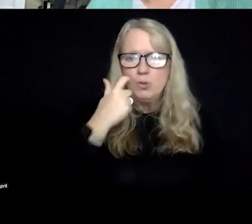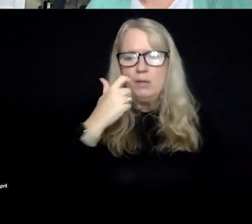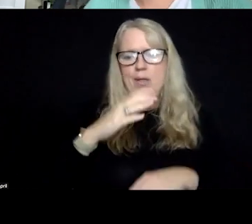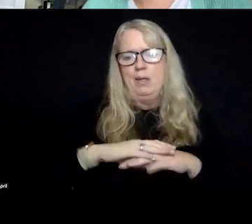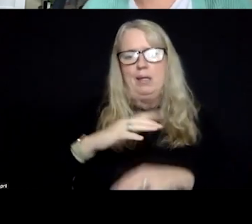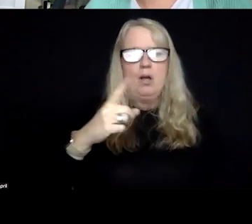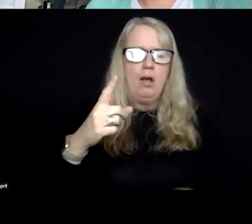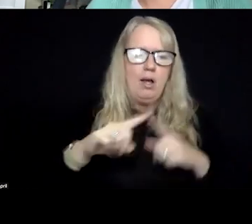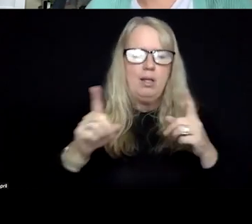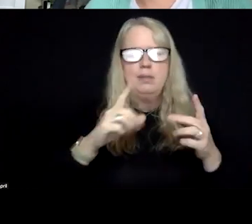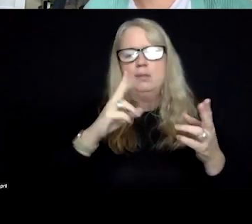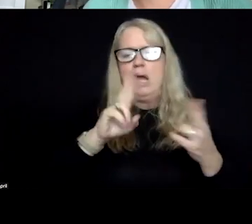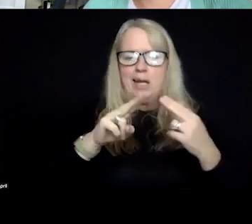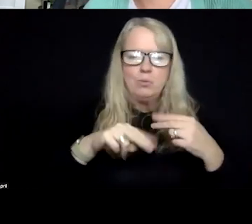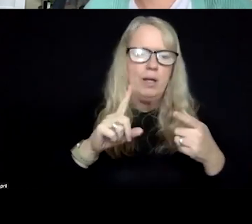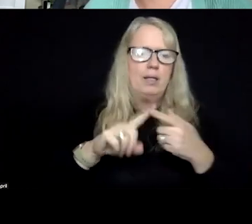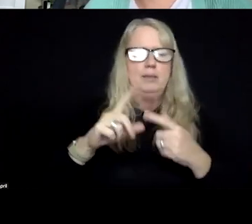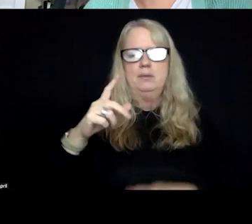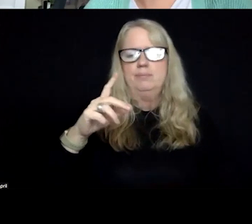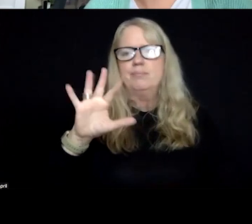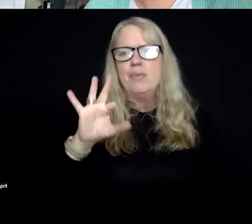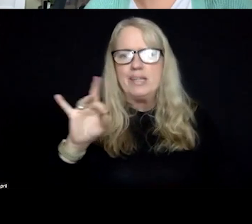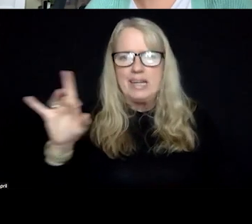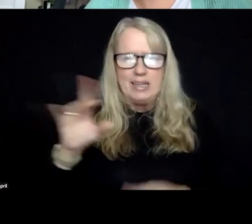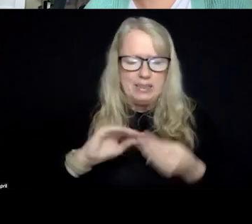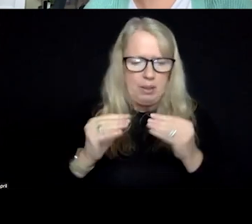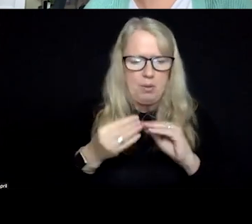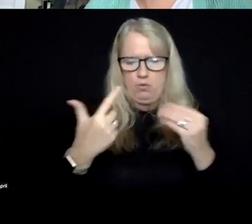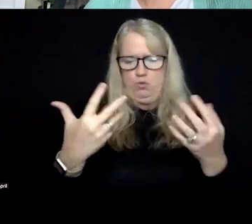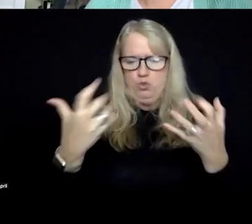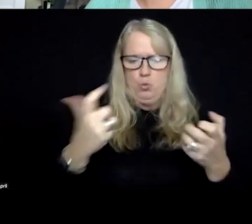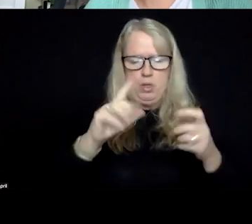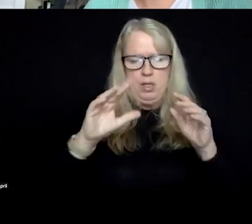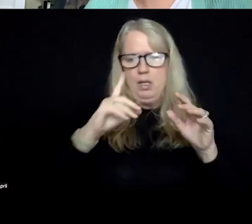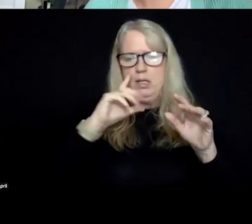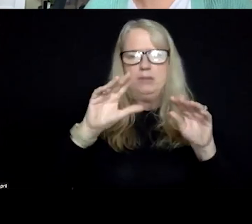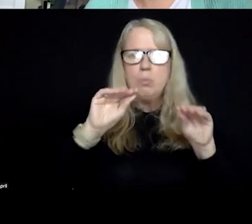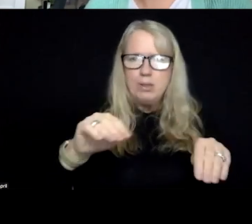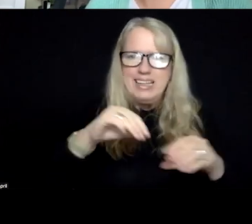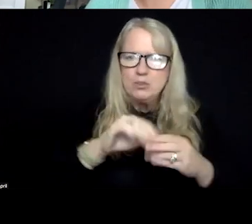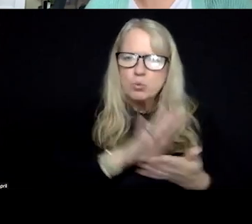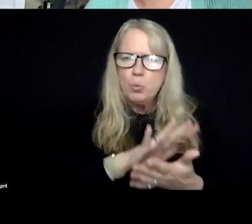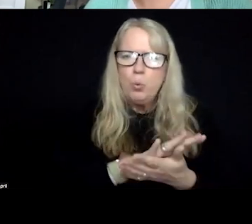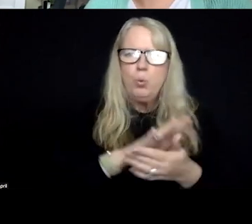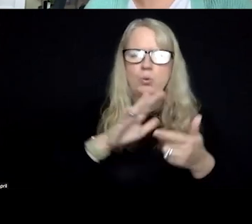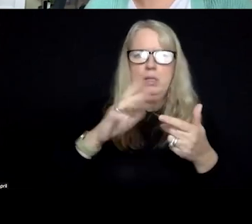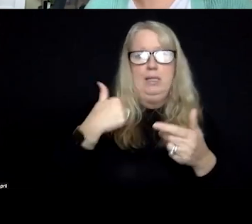AND PARKING LOTS, THE 988 NUMBERS. WHEN I WAS GROWING UP, SERVICE